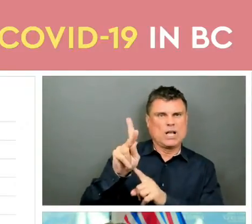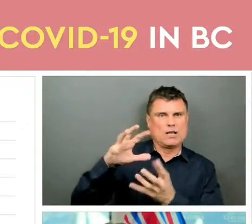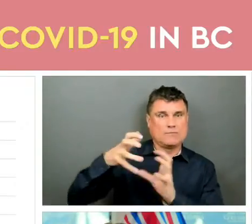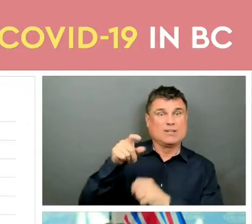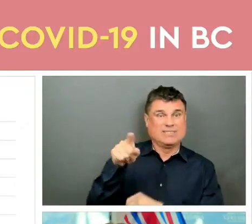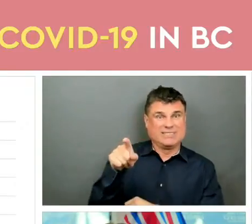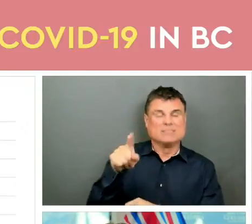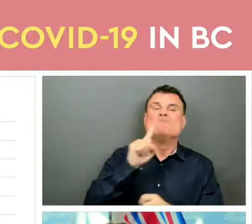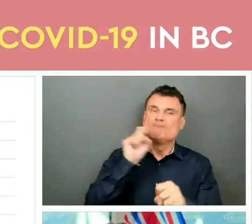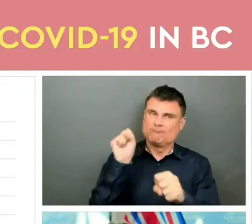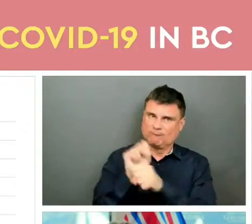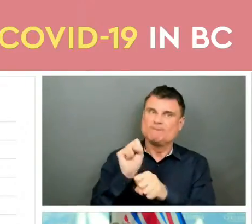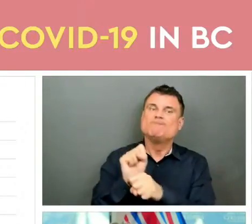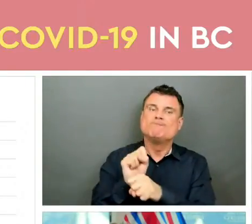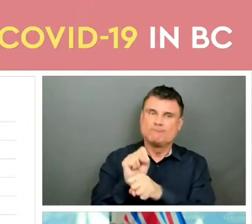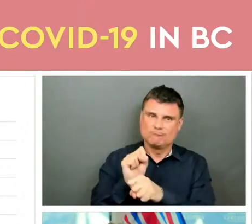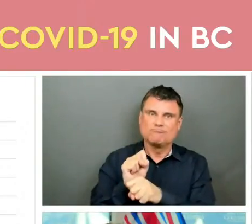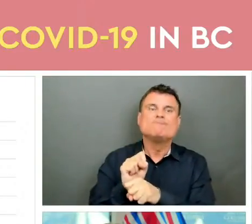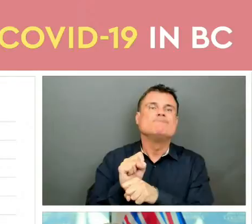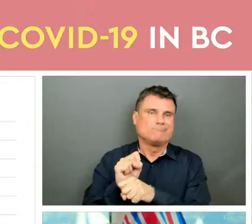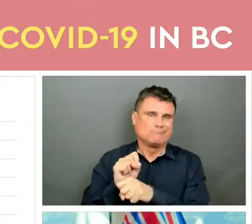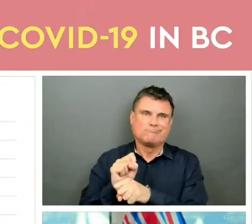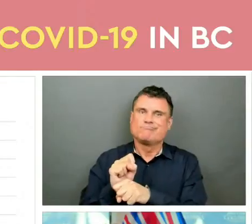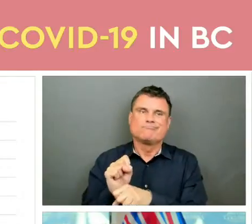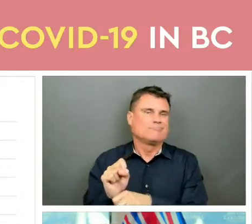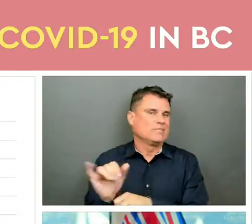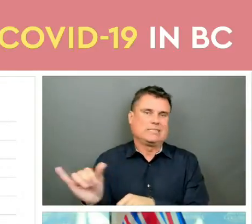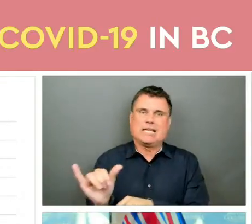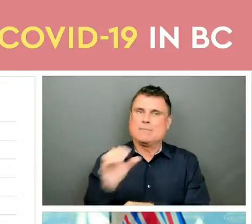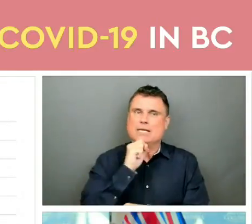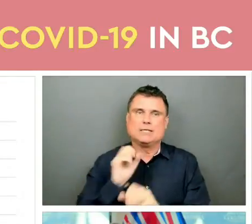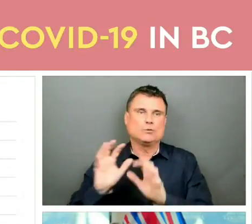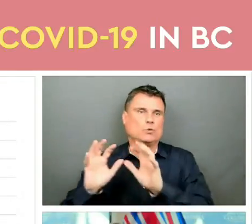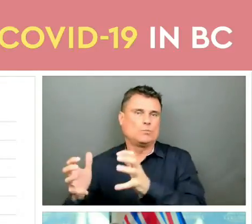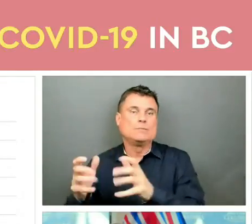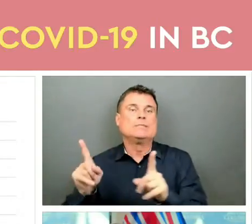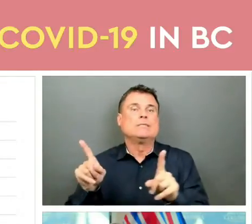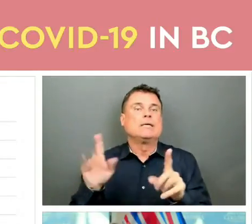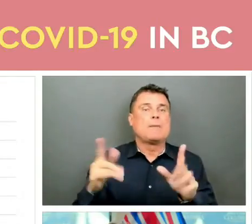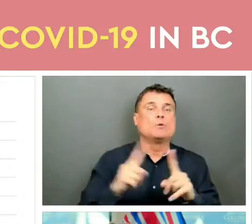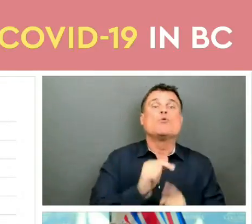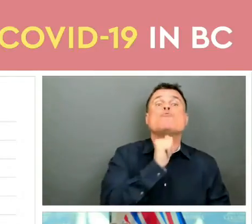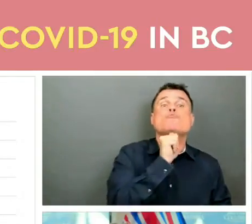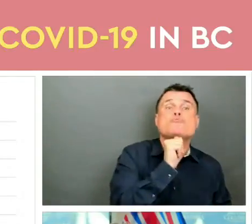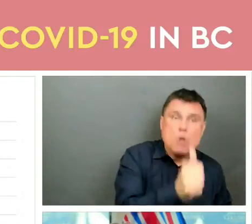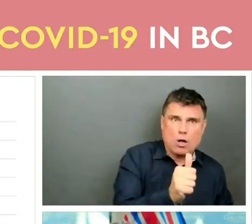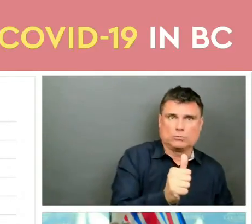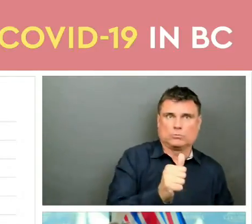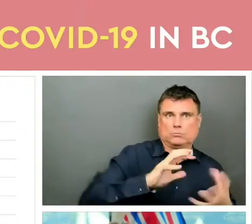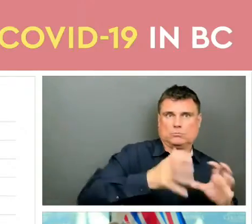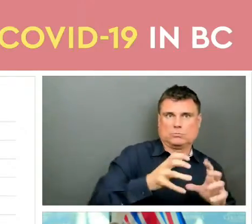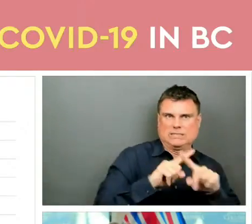as NON V-O-C. But for the P 1, and partly this is because of the testing